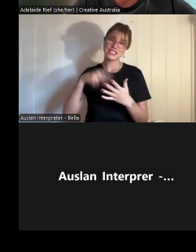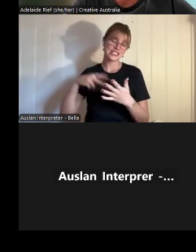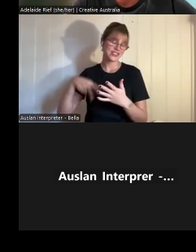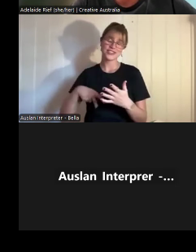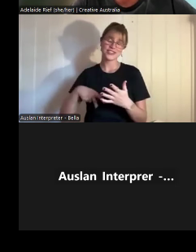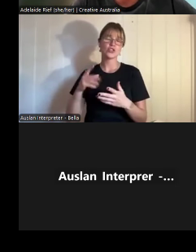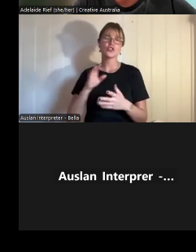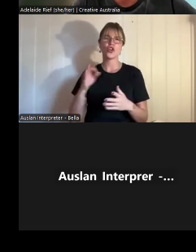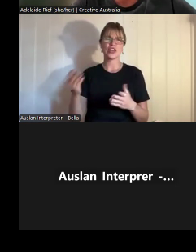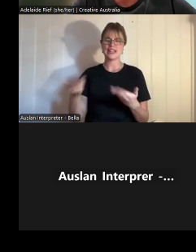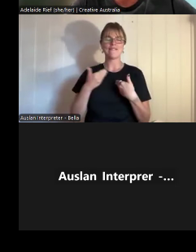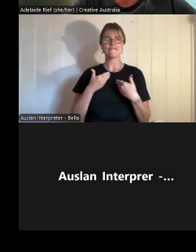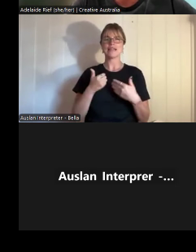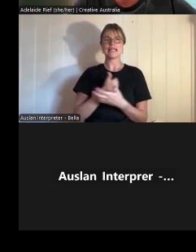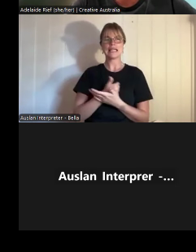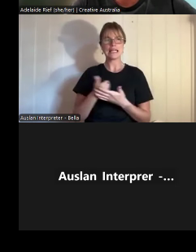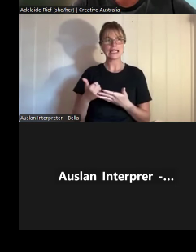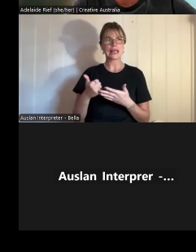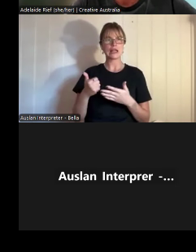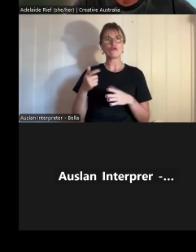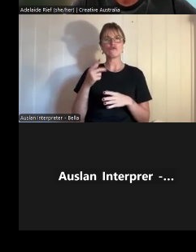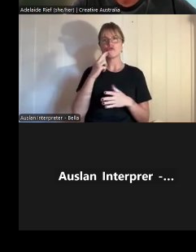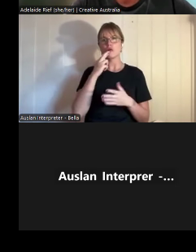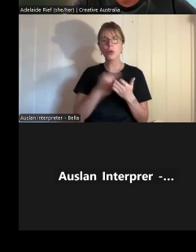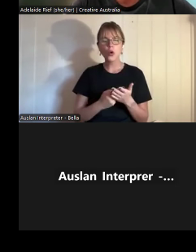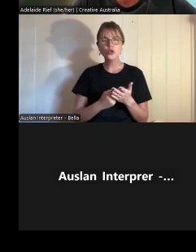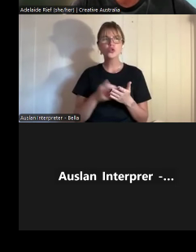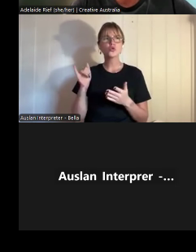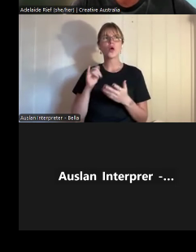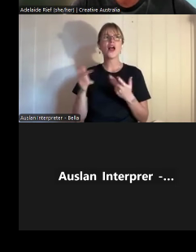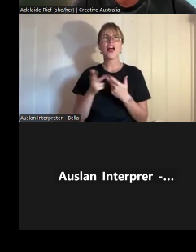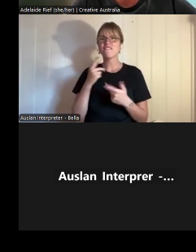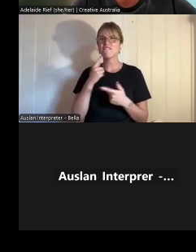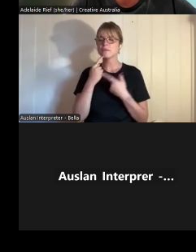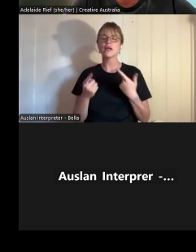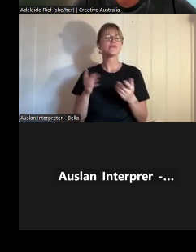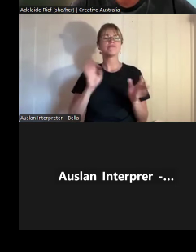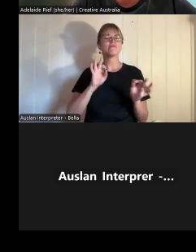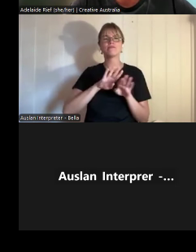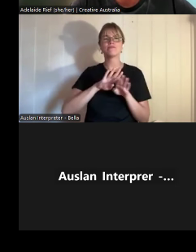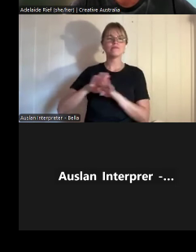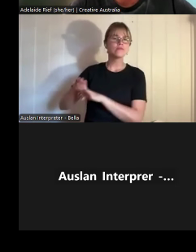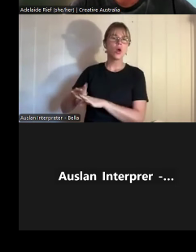reports or strategic plans for your organisation. We'd like you to address the key parts of those